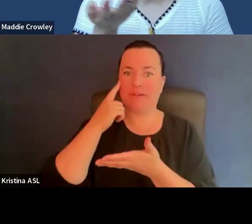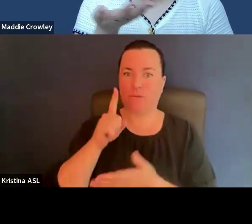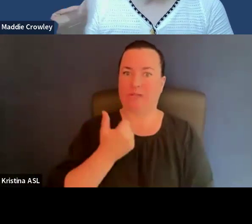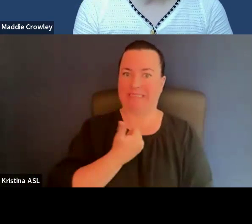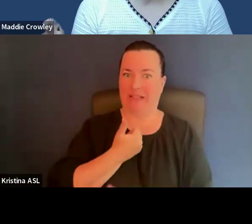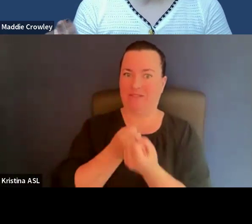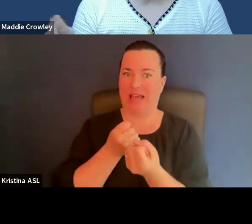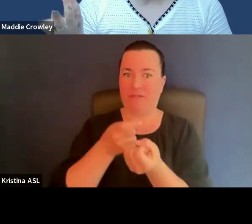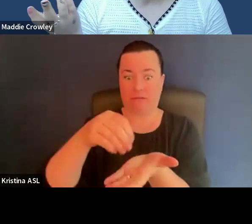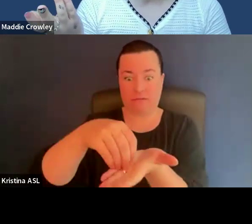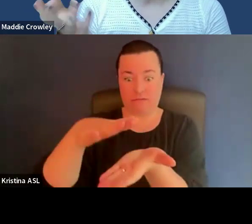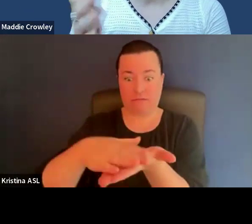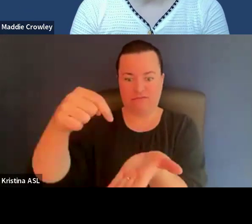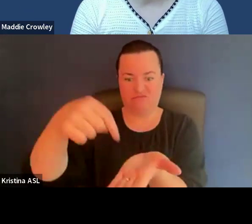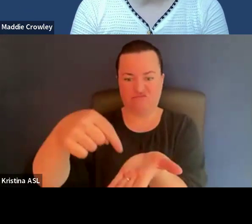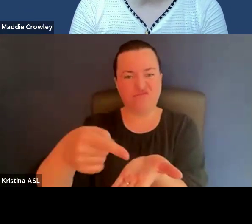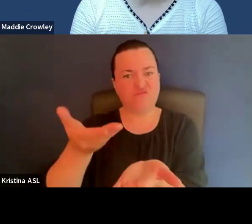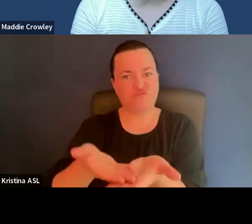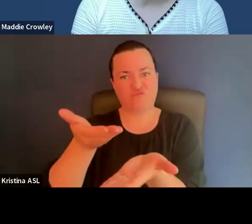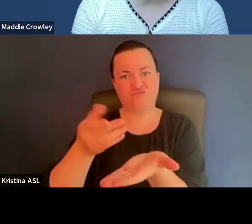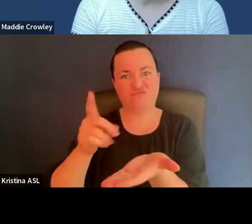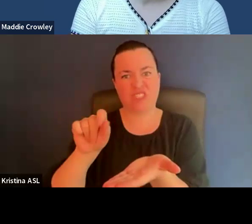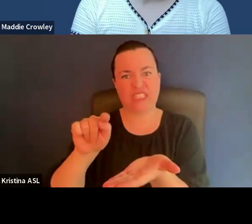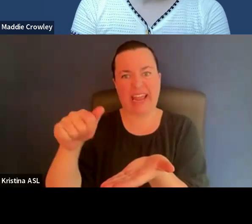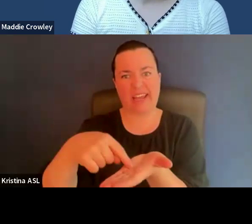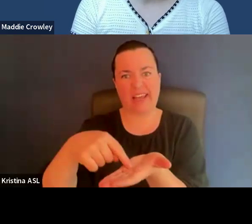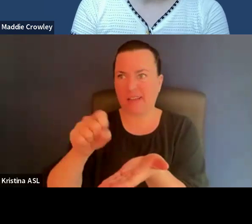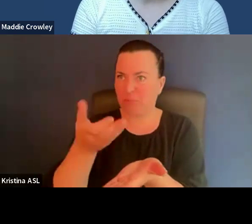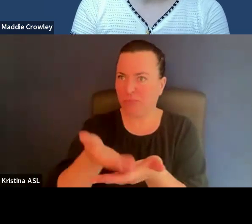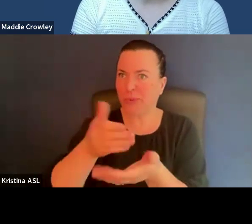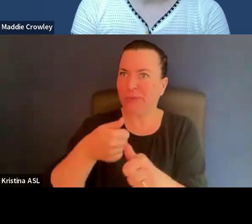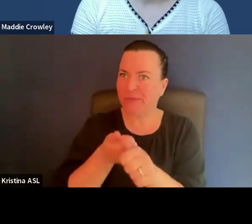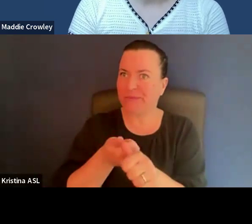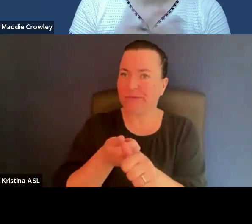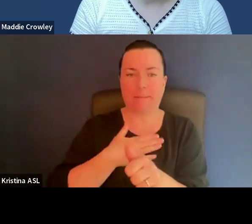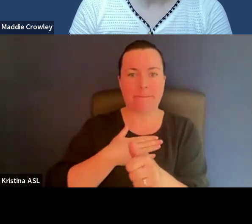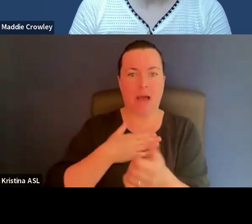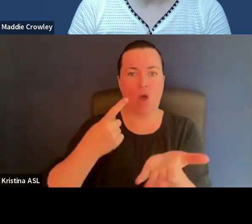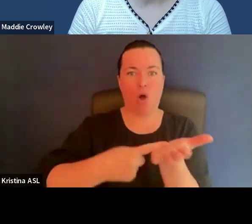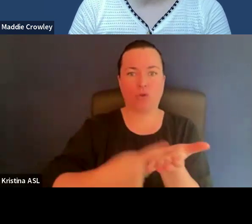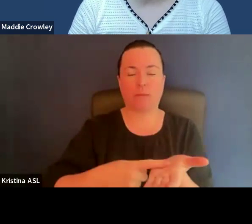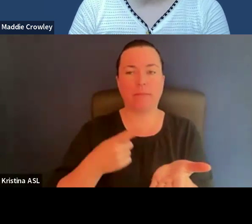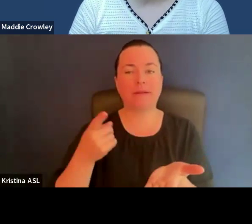You have the data to prove your argument, and sometimes that's not... You might not be taken seriously,